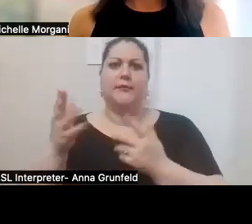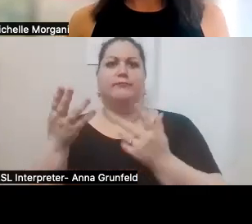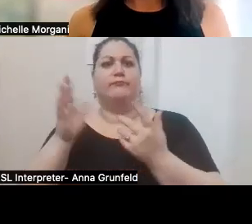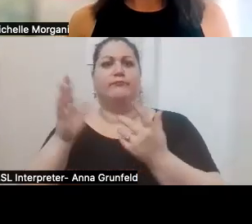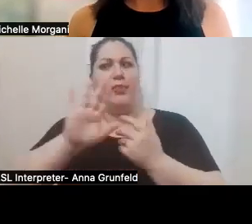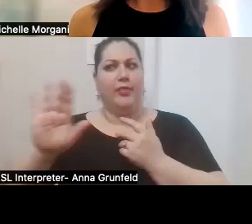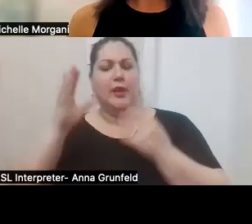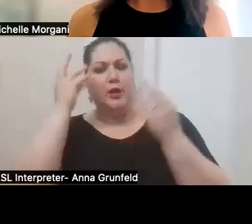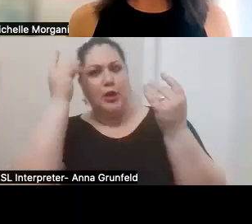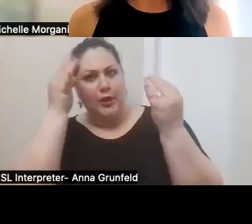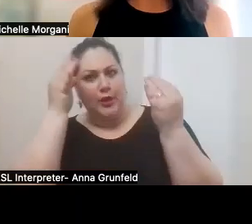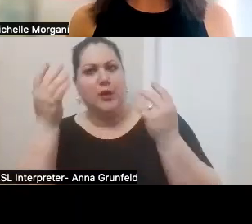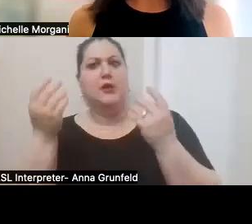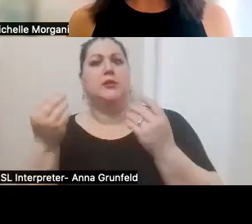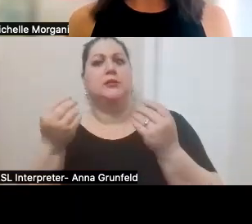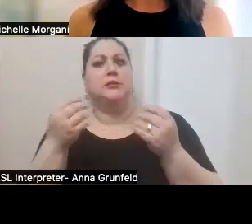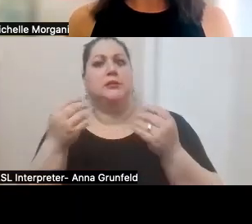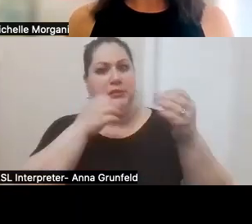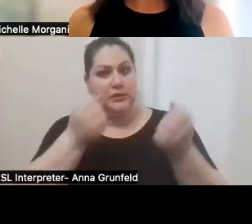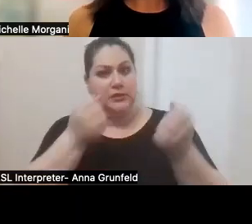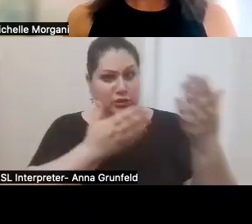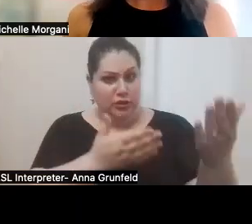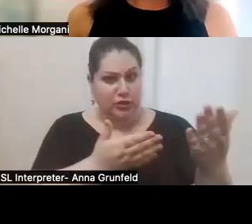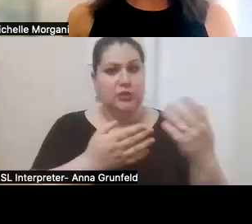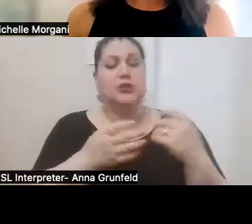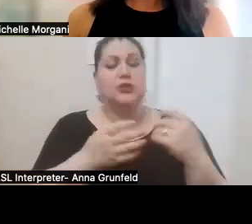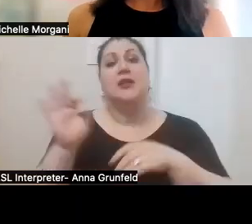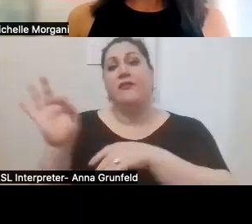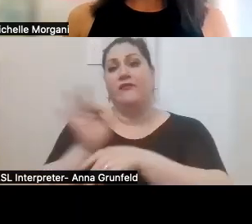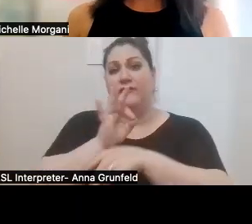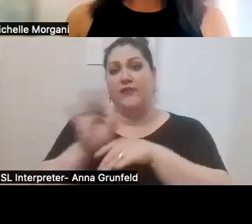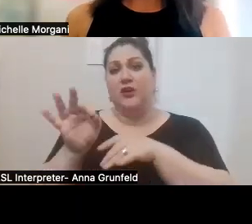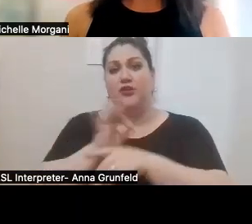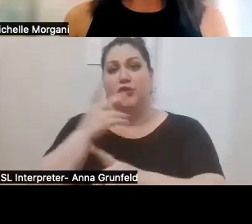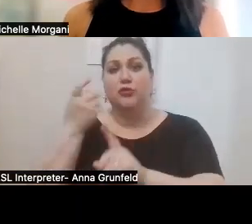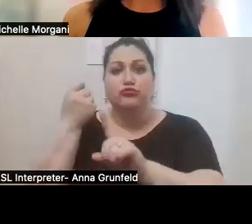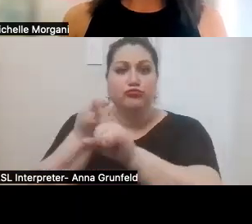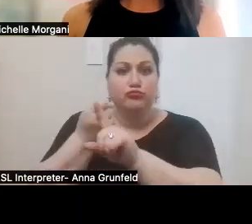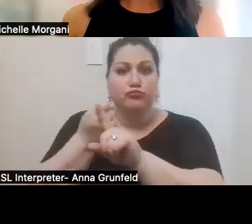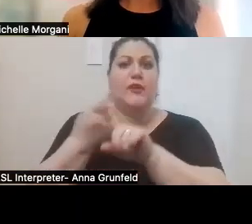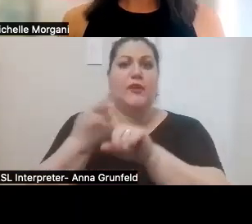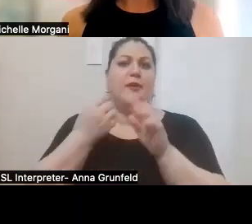functional implications of various diagnoses, knowing that most diagnoses live on a spectrum.